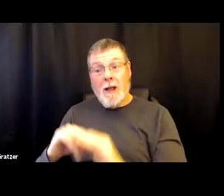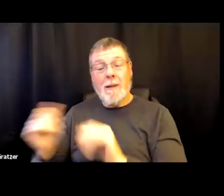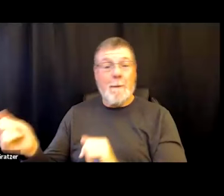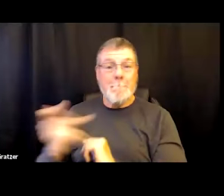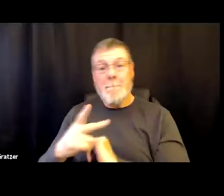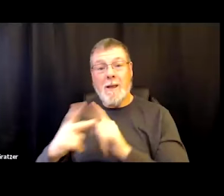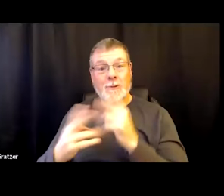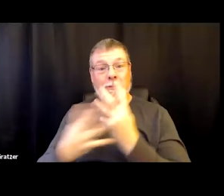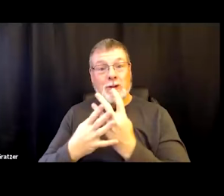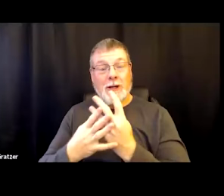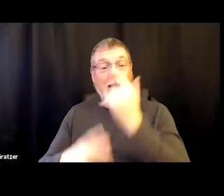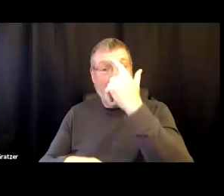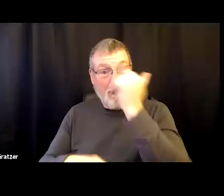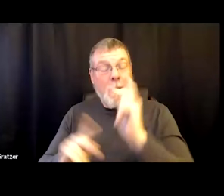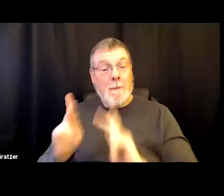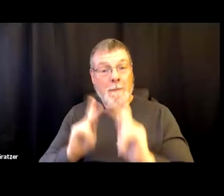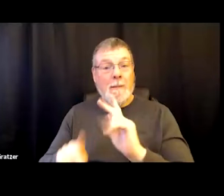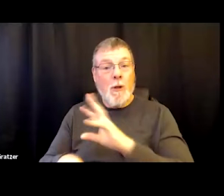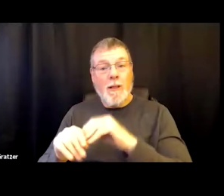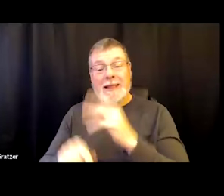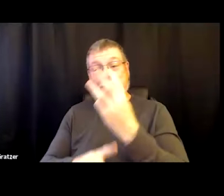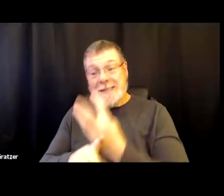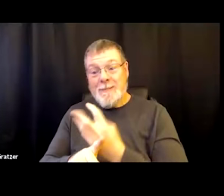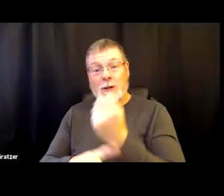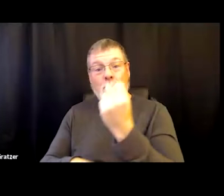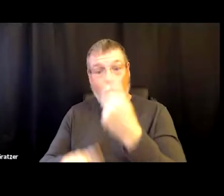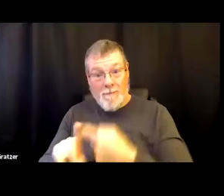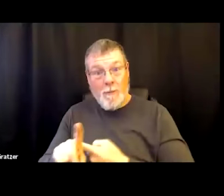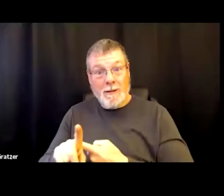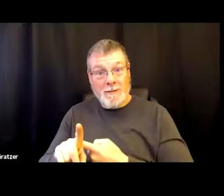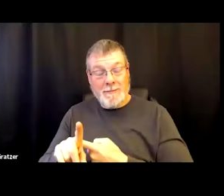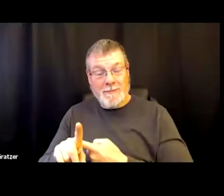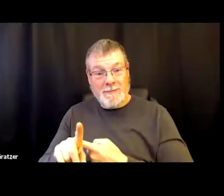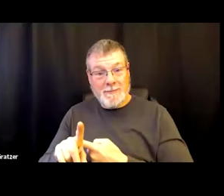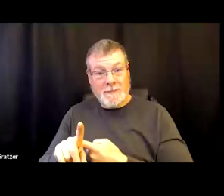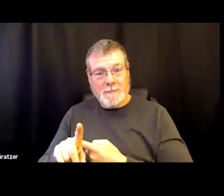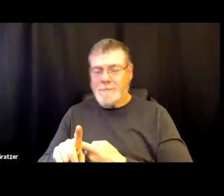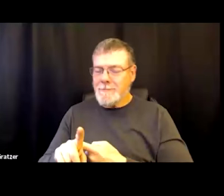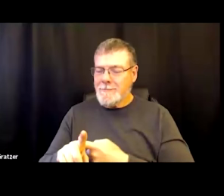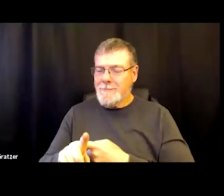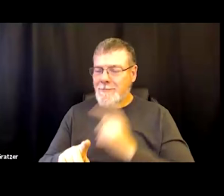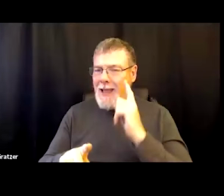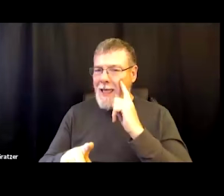for people who are involved in programs for six and 12 months during their reentry process. I think this is a really marketable area